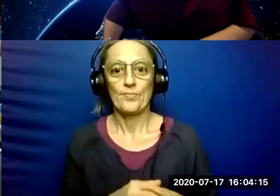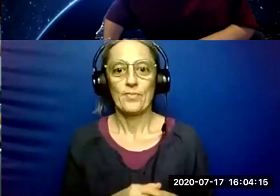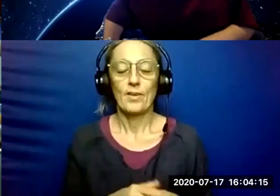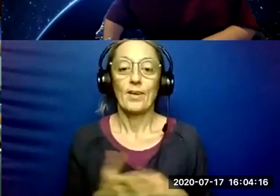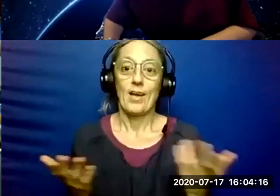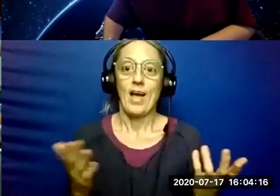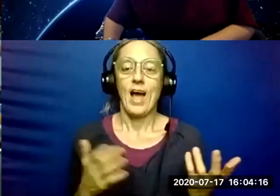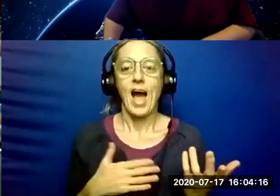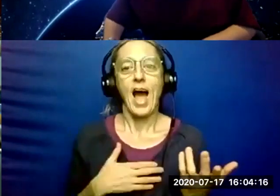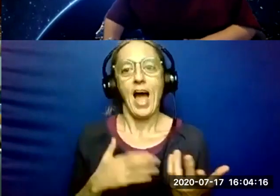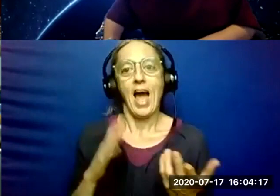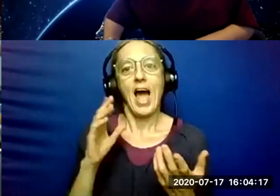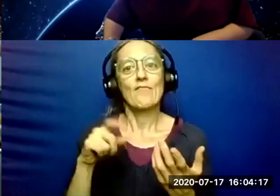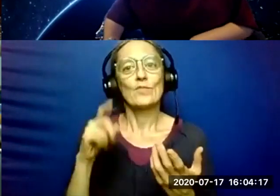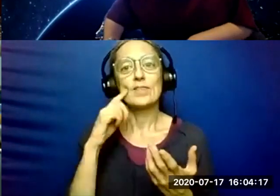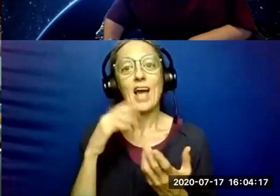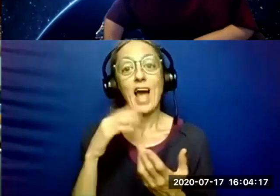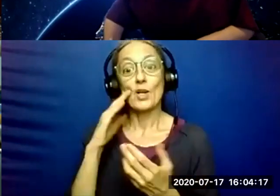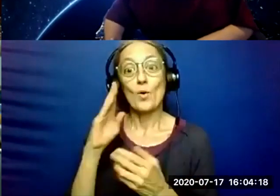But, we also worked together when